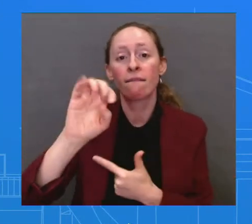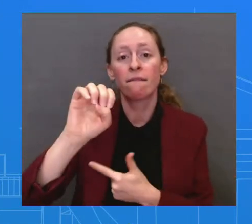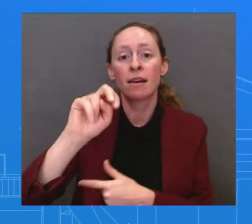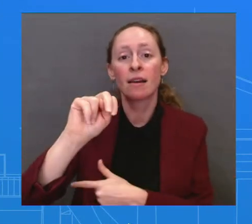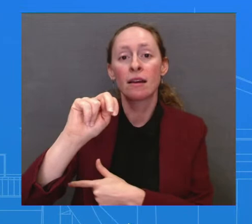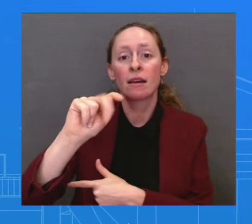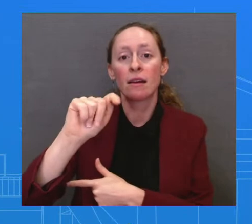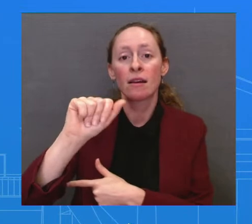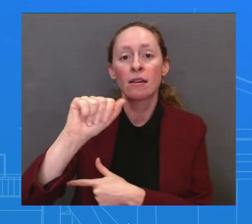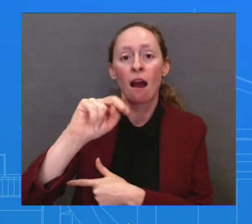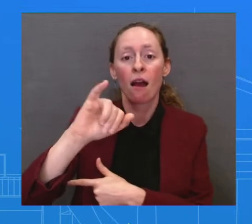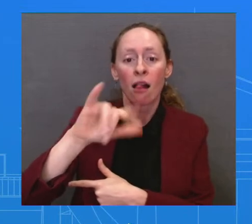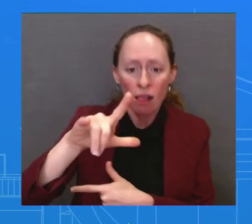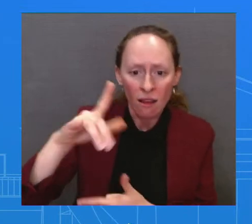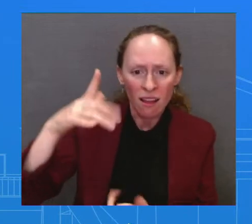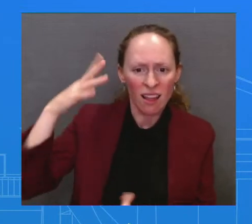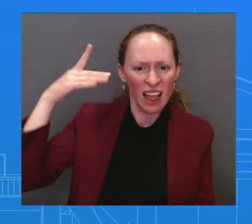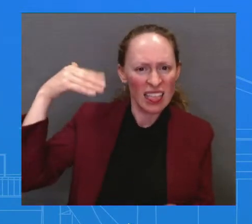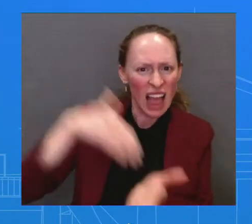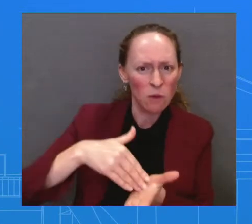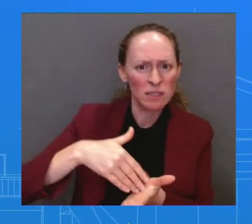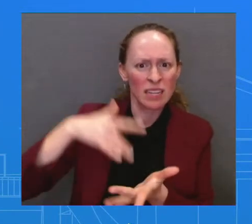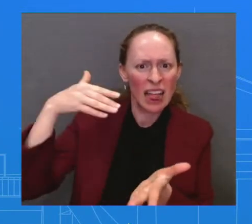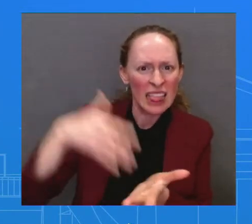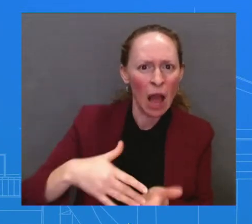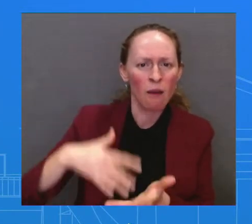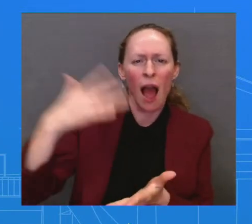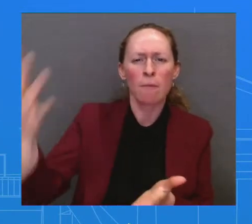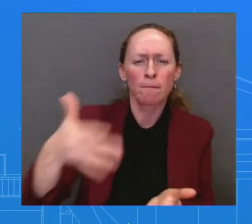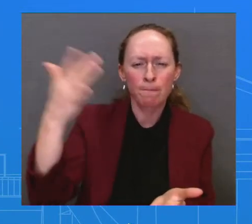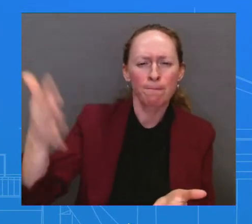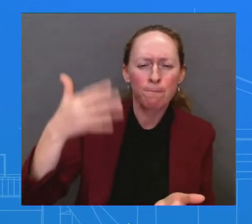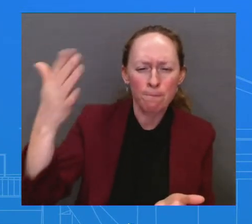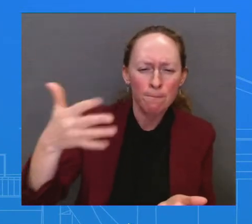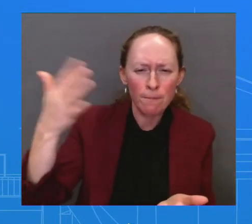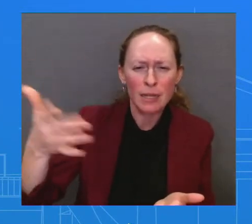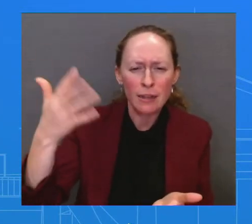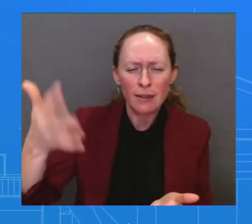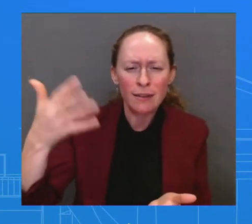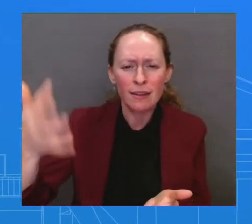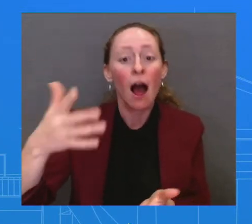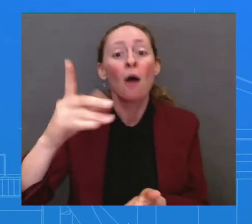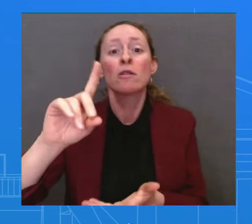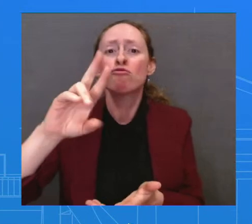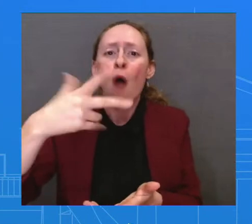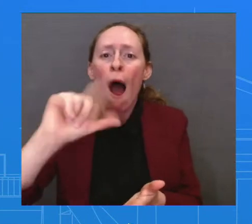of other drugs to -- to enter the country. That is what they proposed just a day -- a day ago.